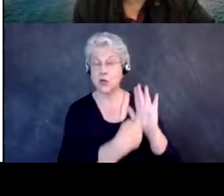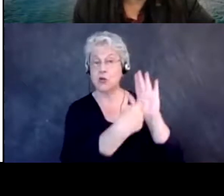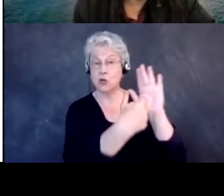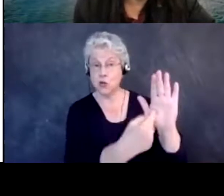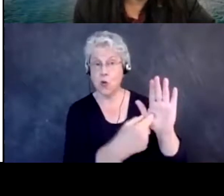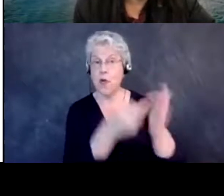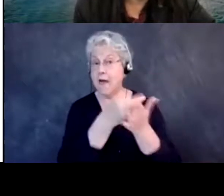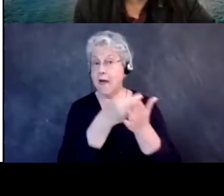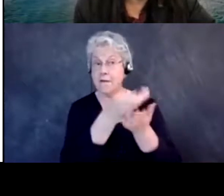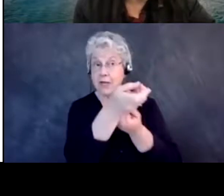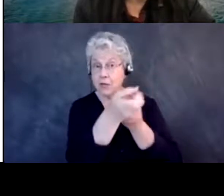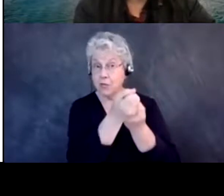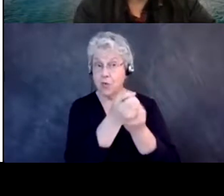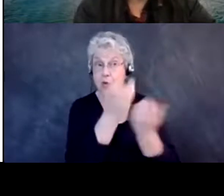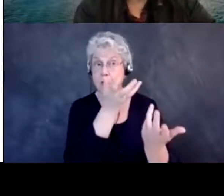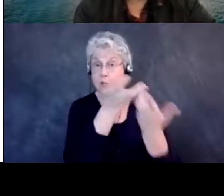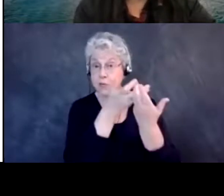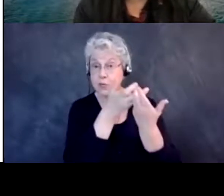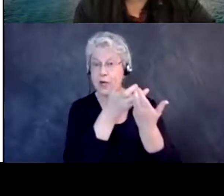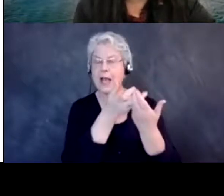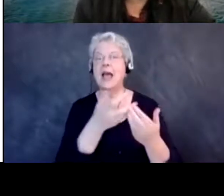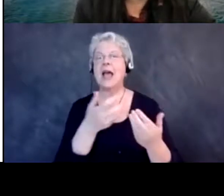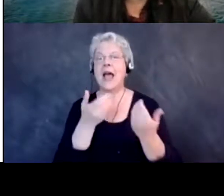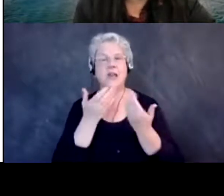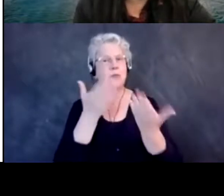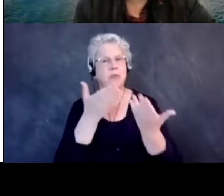might fit this project. And you basically have the proposal written in front of you. You have